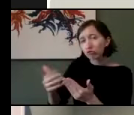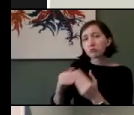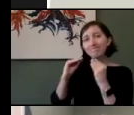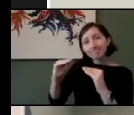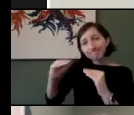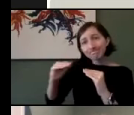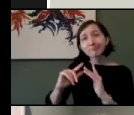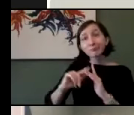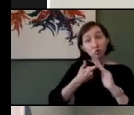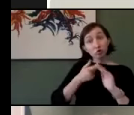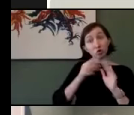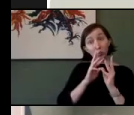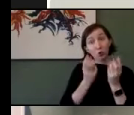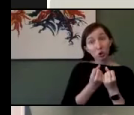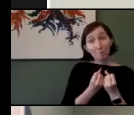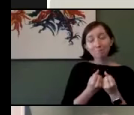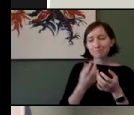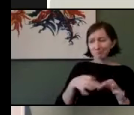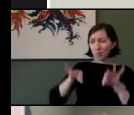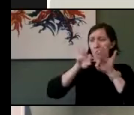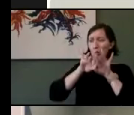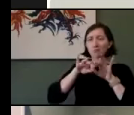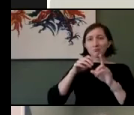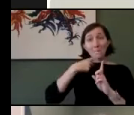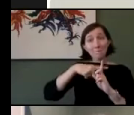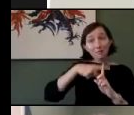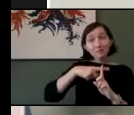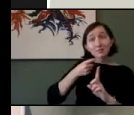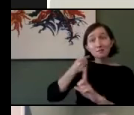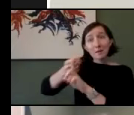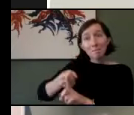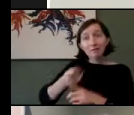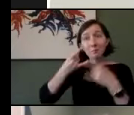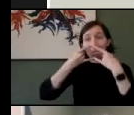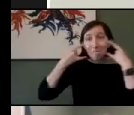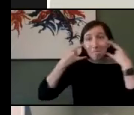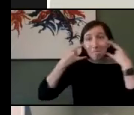how significant the positive impact is of having a mask